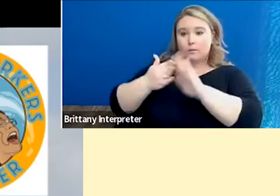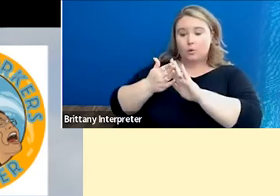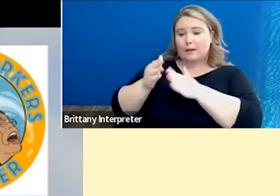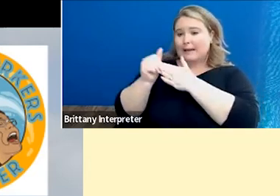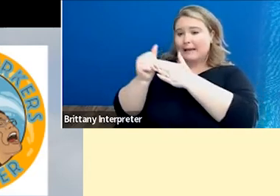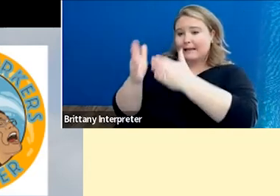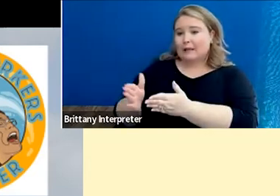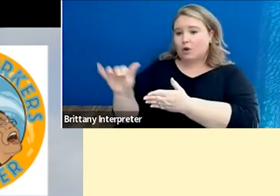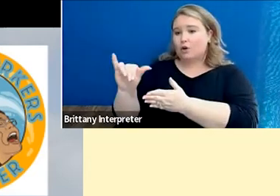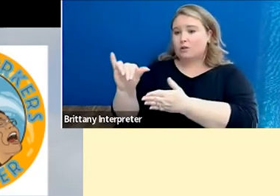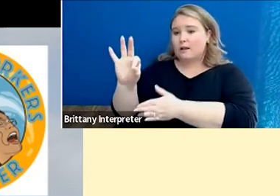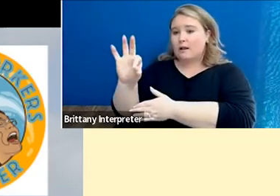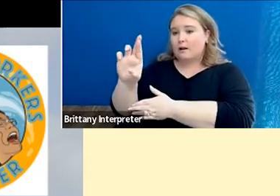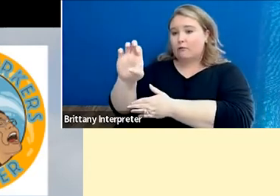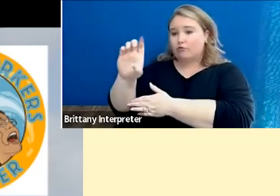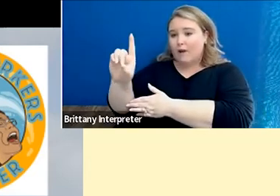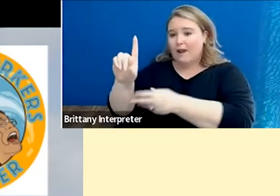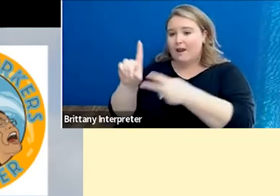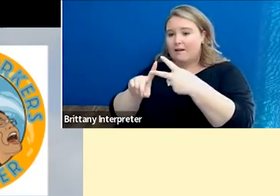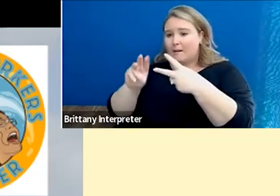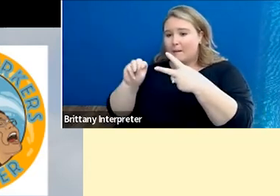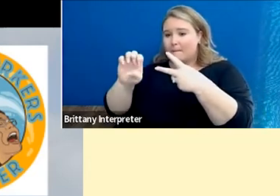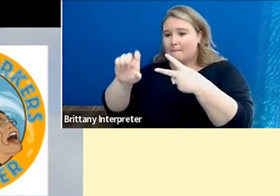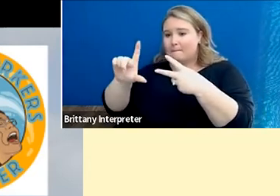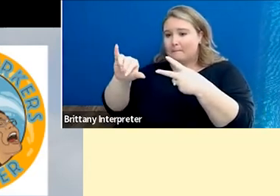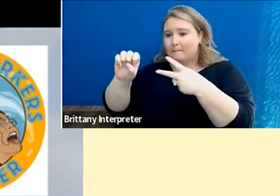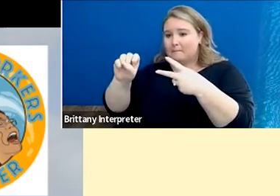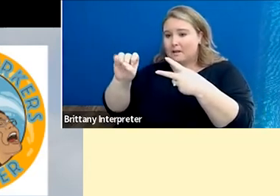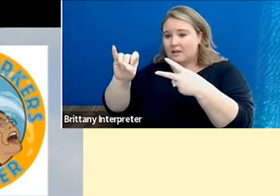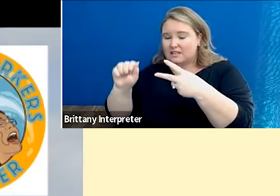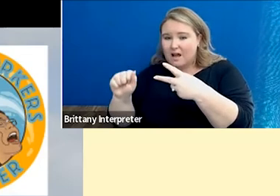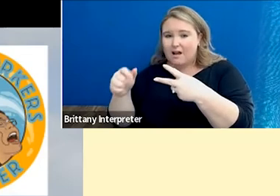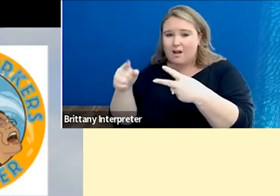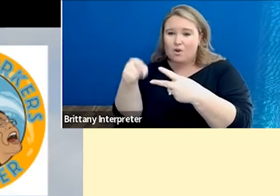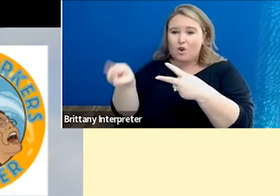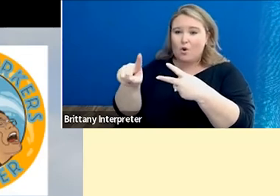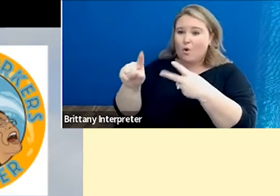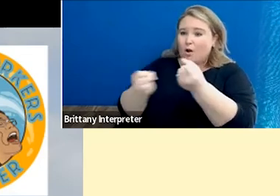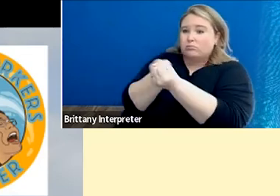I also see Melissa on this call, folks who have been giving their all to the community for many years now.